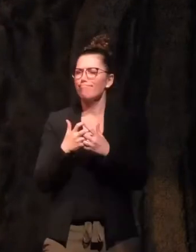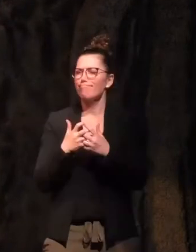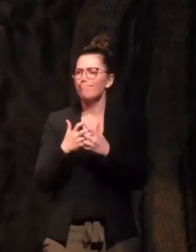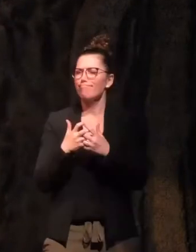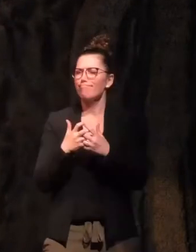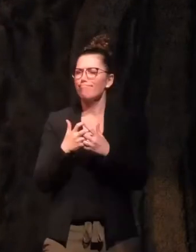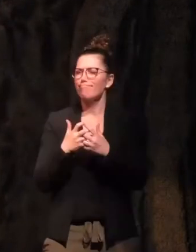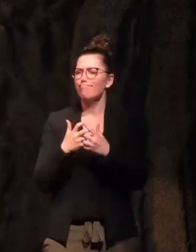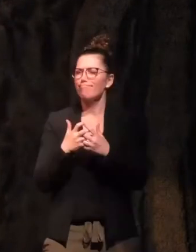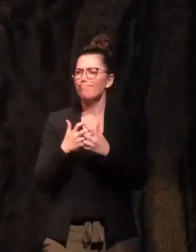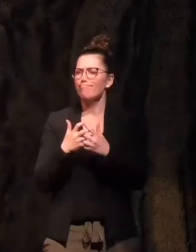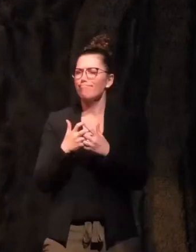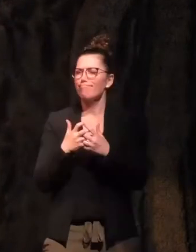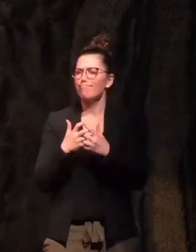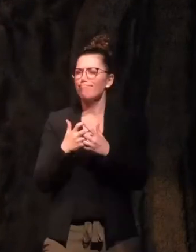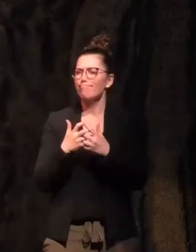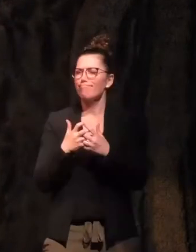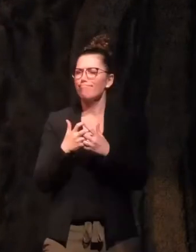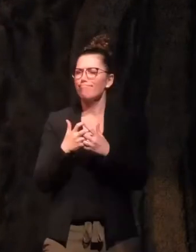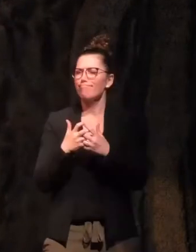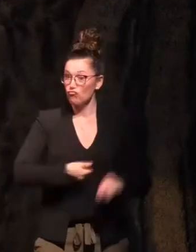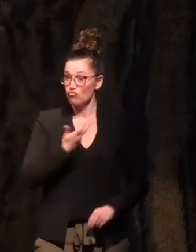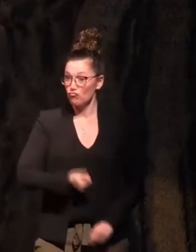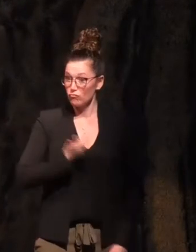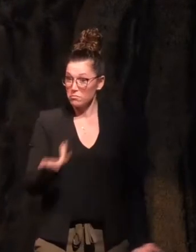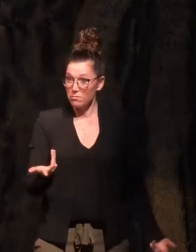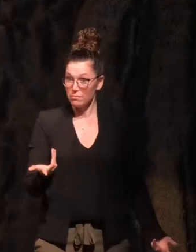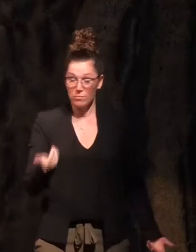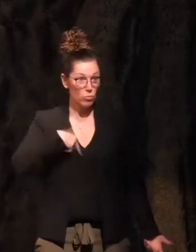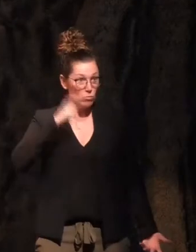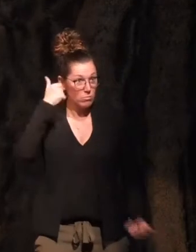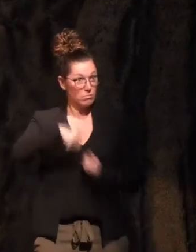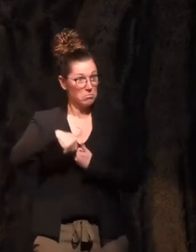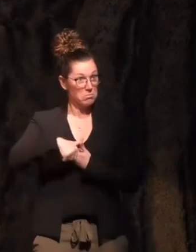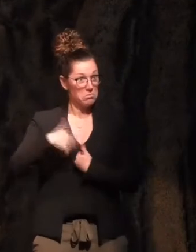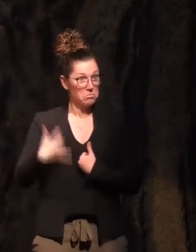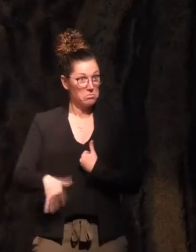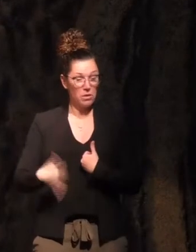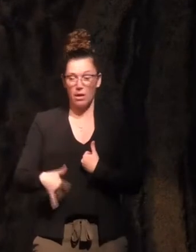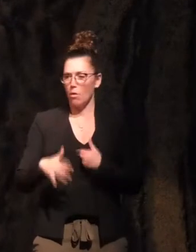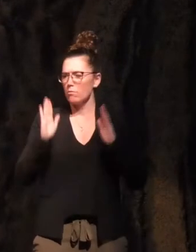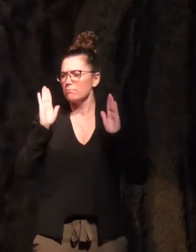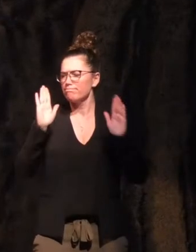the future of storytelling and as most of us I think remember pretty well, it was an extraordinary speech